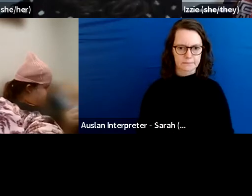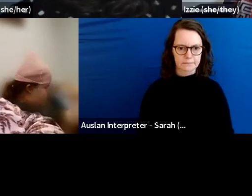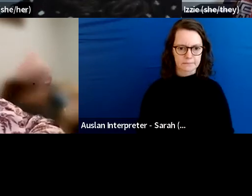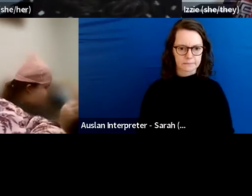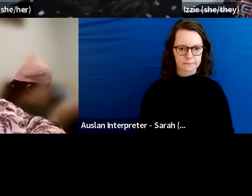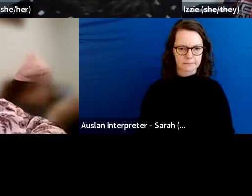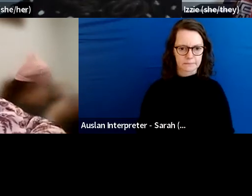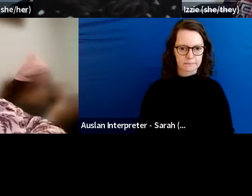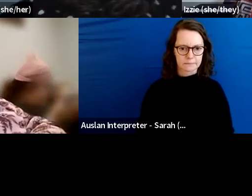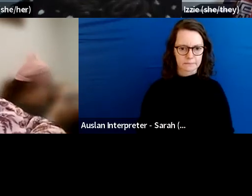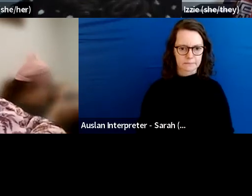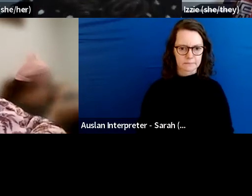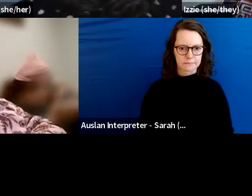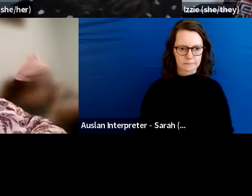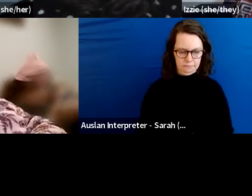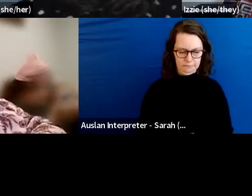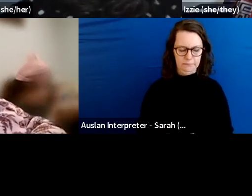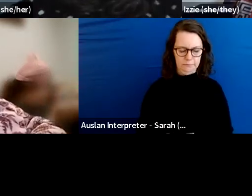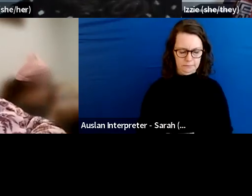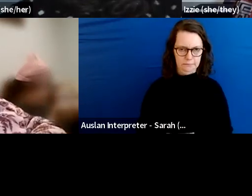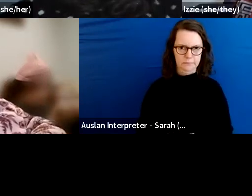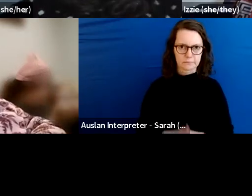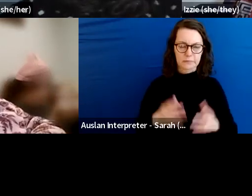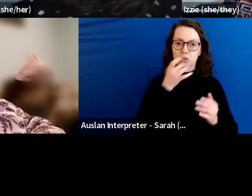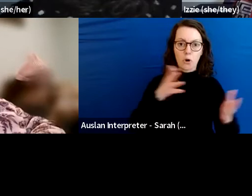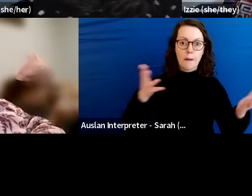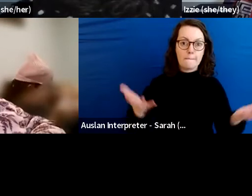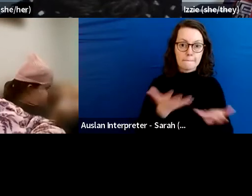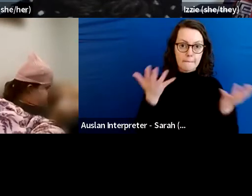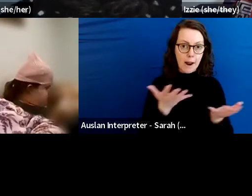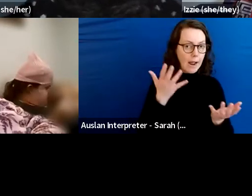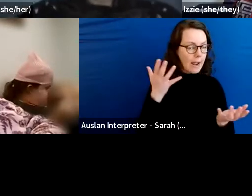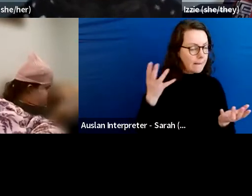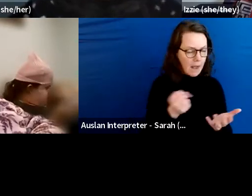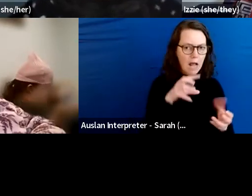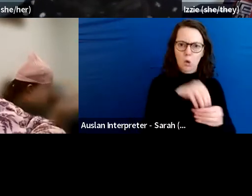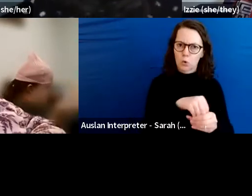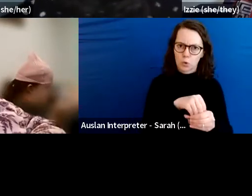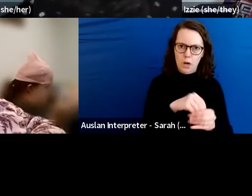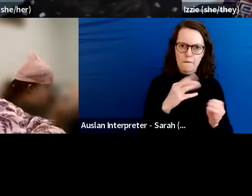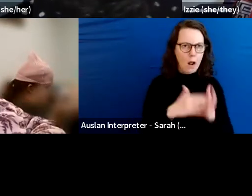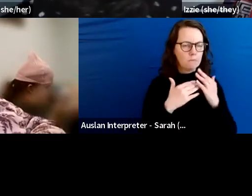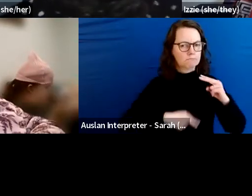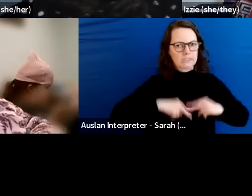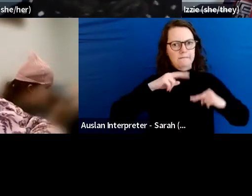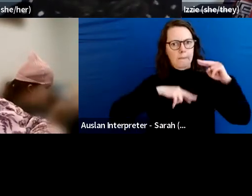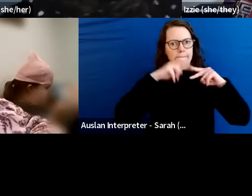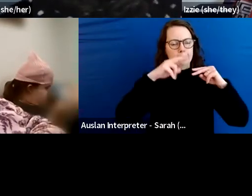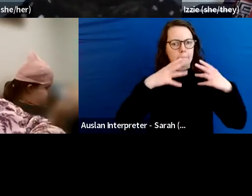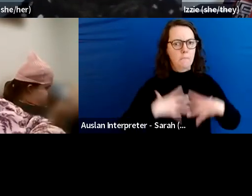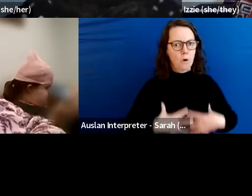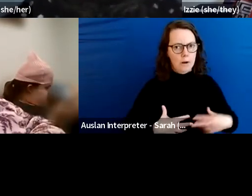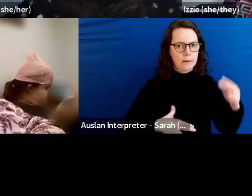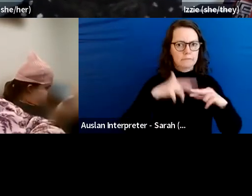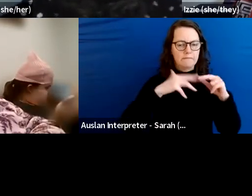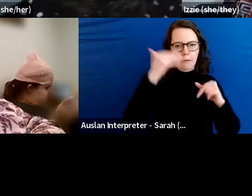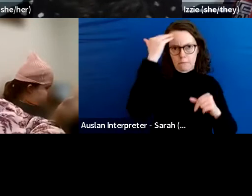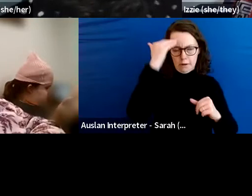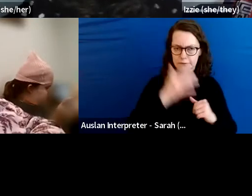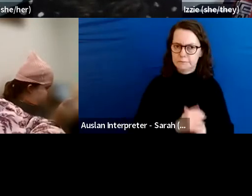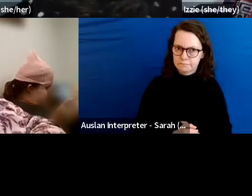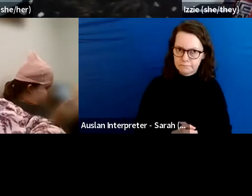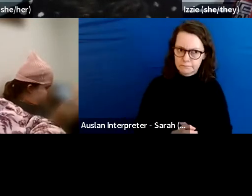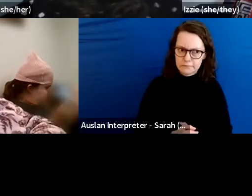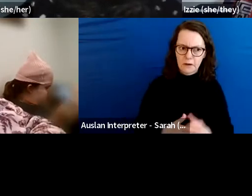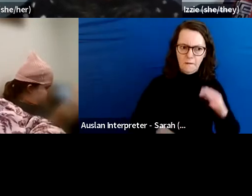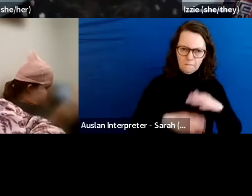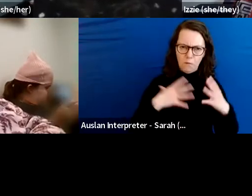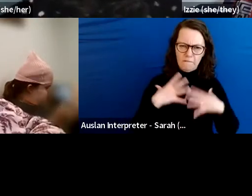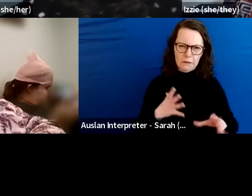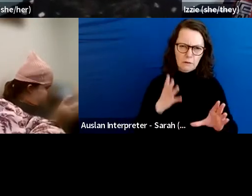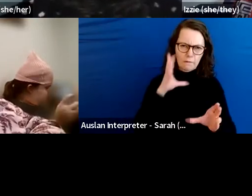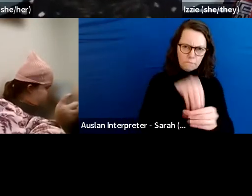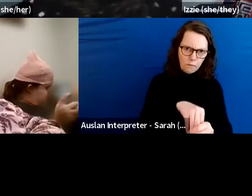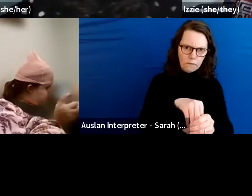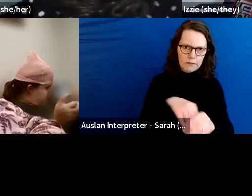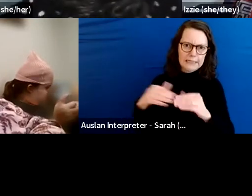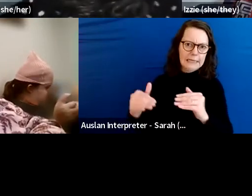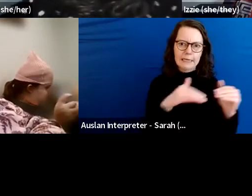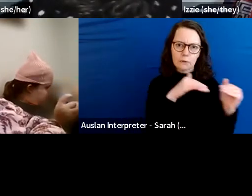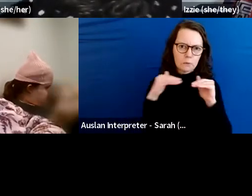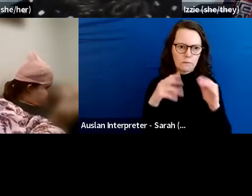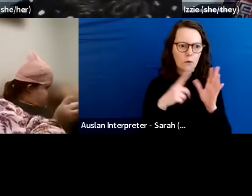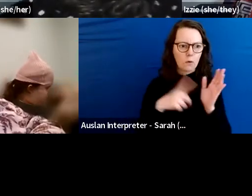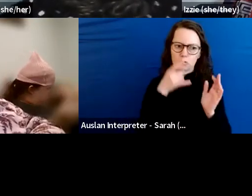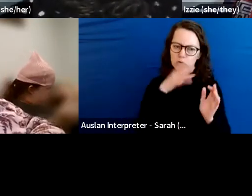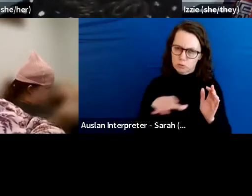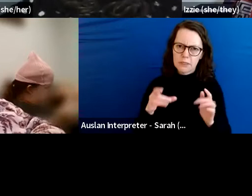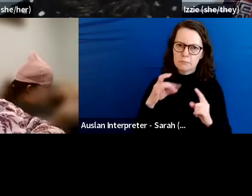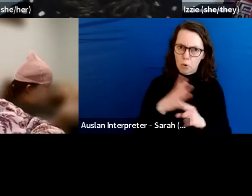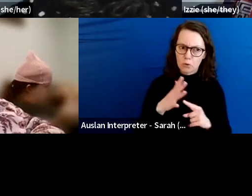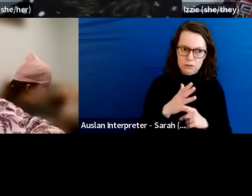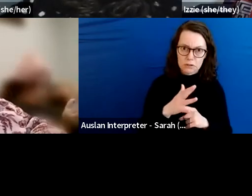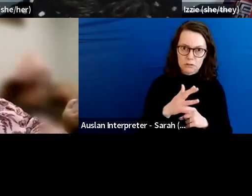even as a young child in play settings there are components to inclusion that are crucial to participating and learning. So physical inclusion, that's present and fully participating in the same learning environments that is accessible to all children